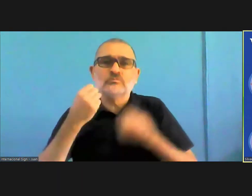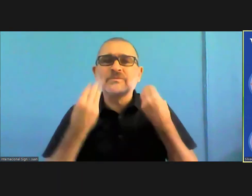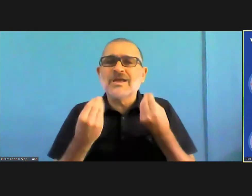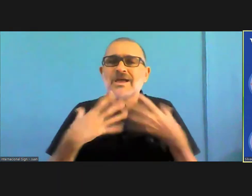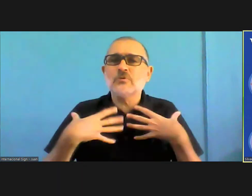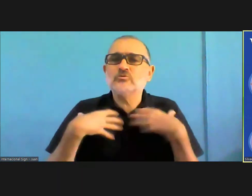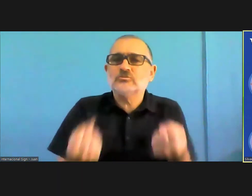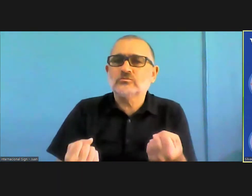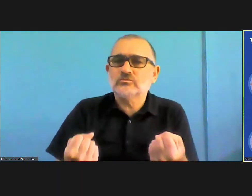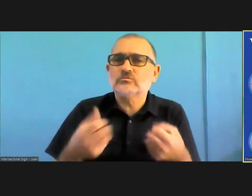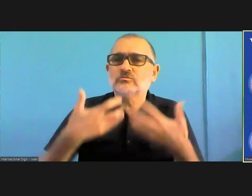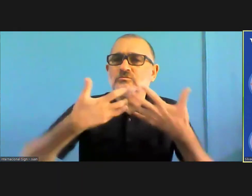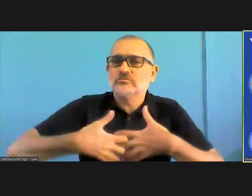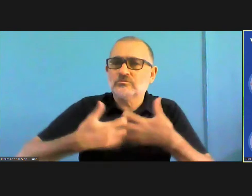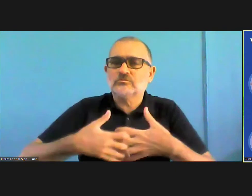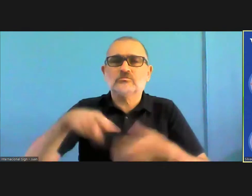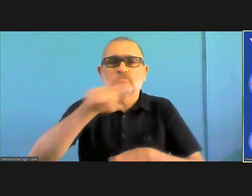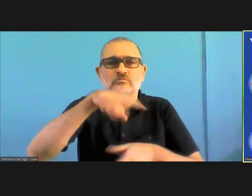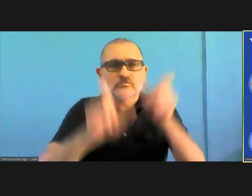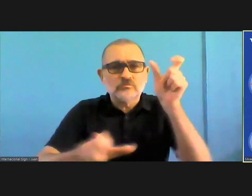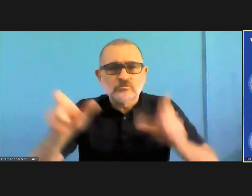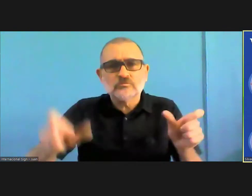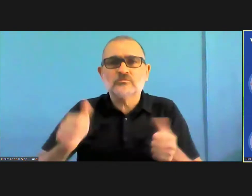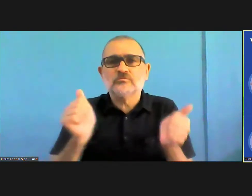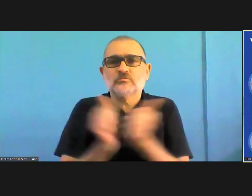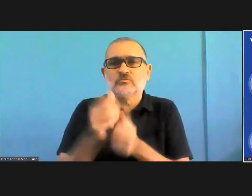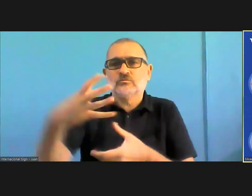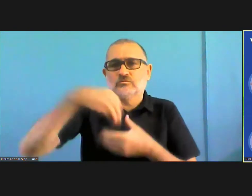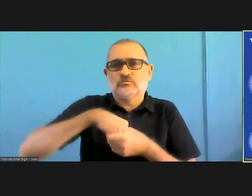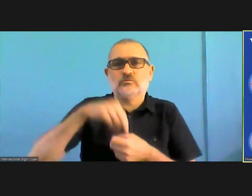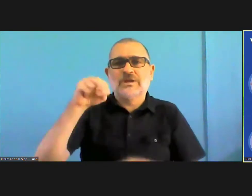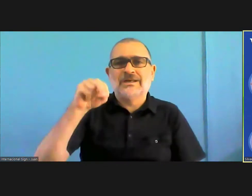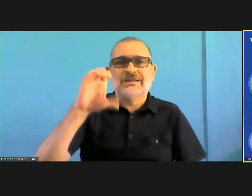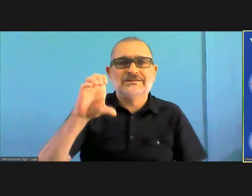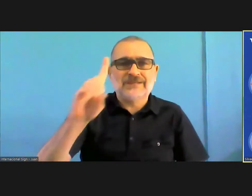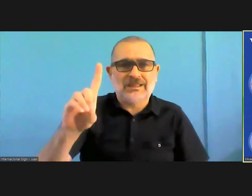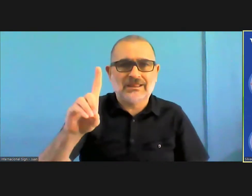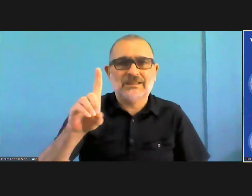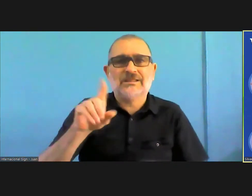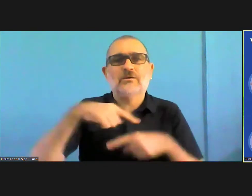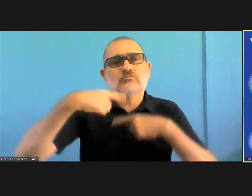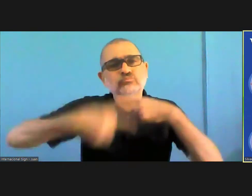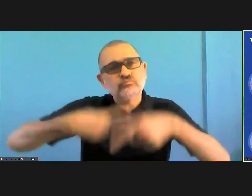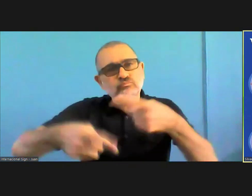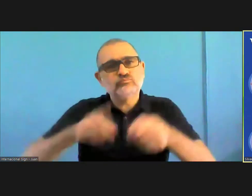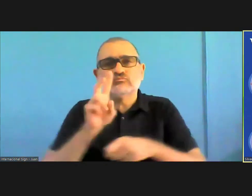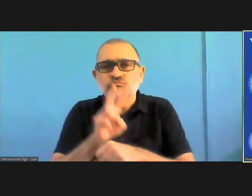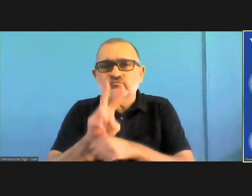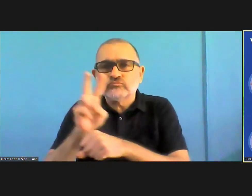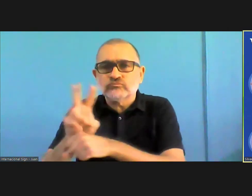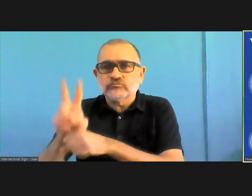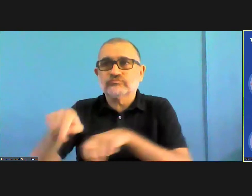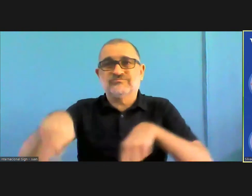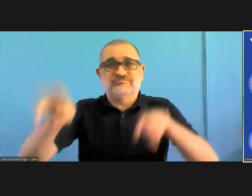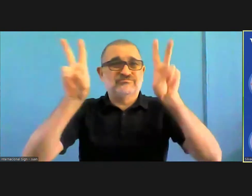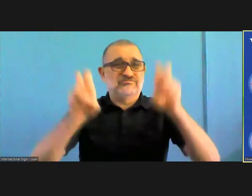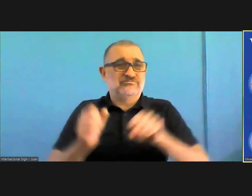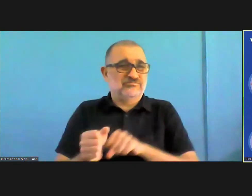So I invite you again, please write your comments or questions in the Zoom, and I will be managing those and